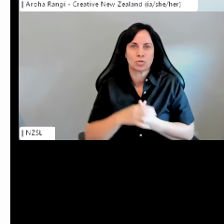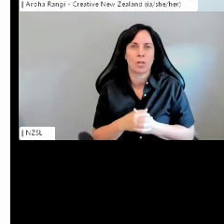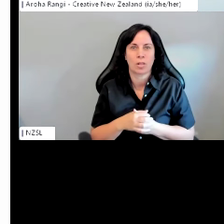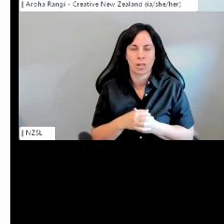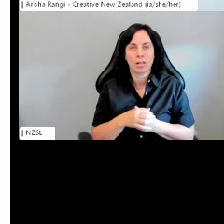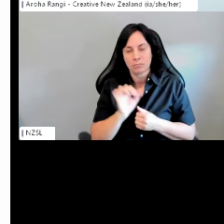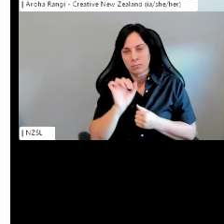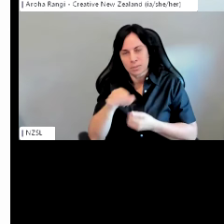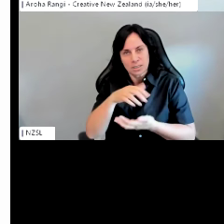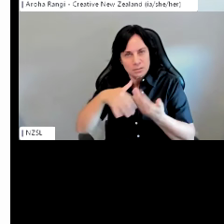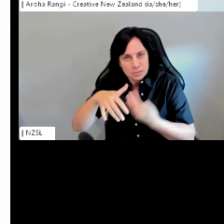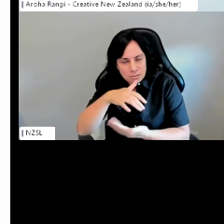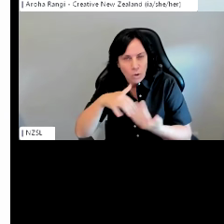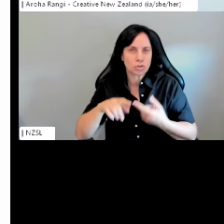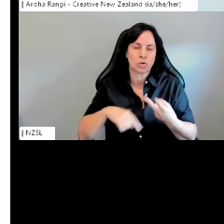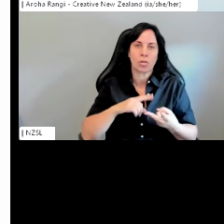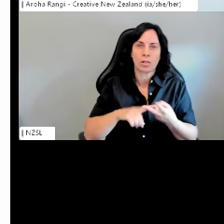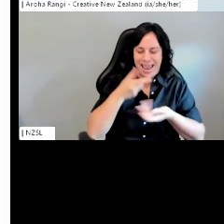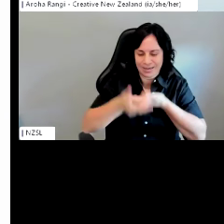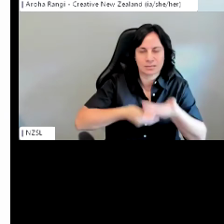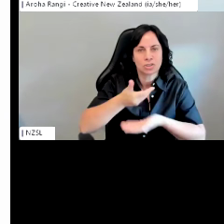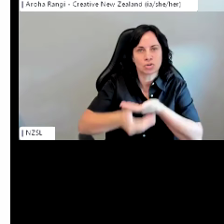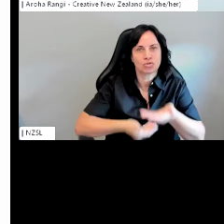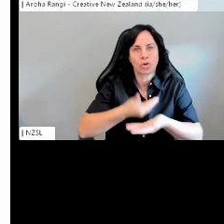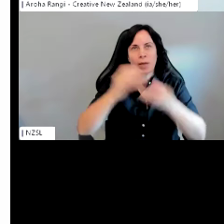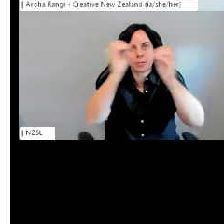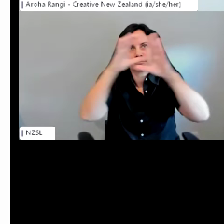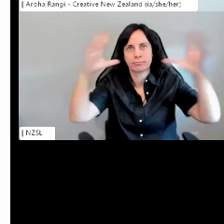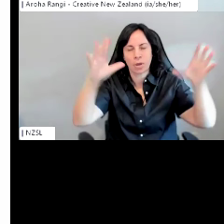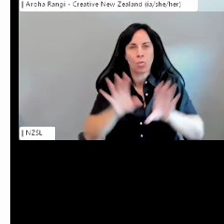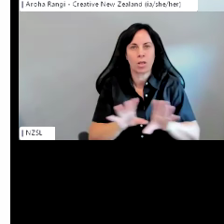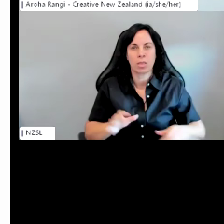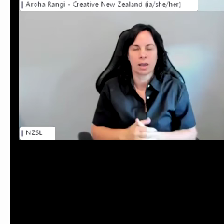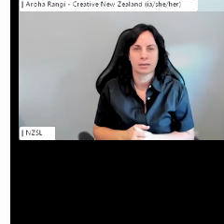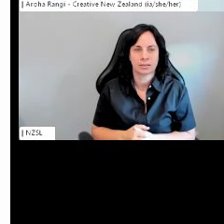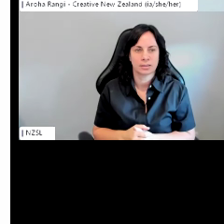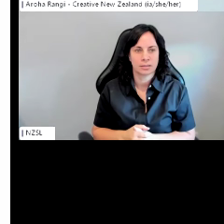intellectual describing what the event is. Um, and so, you know, if you zoom in on that a little bit